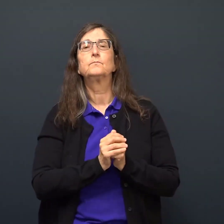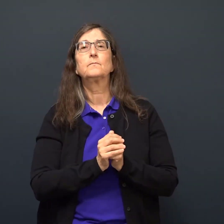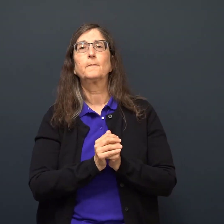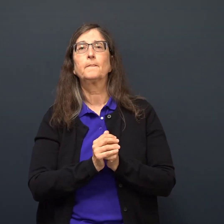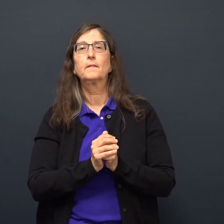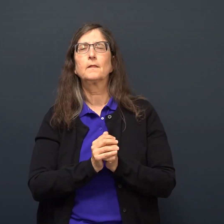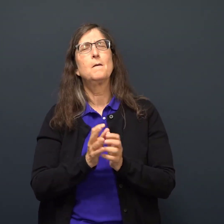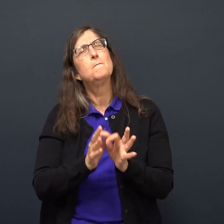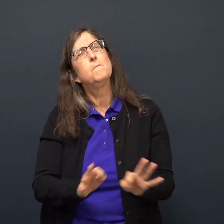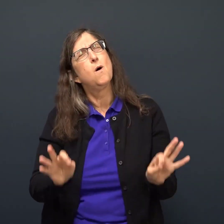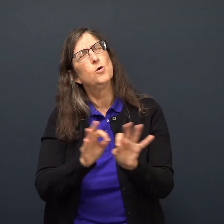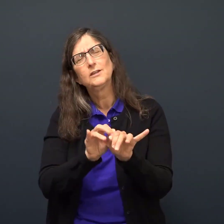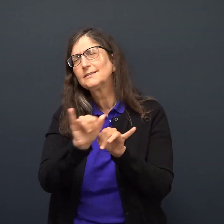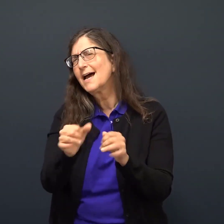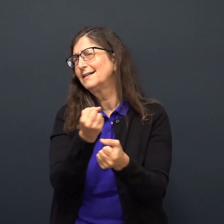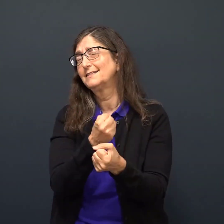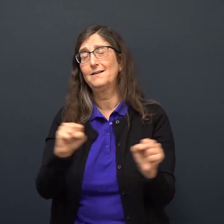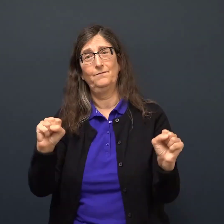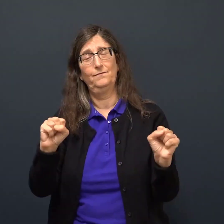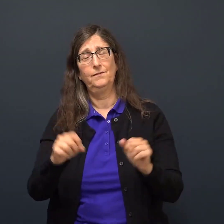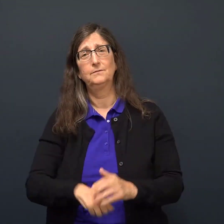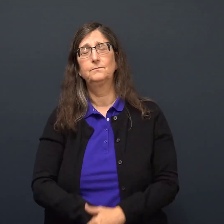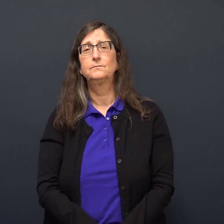It is very important that you stay safe during this emergency.